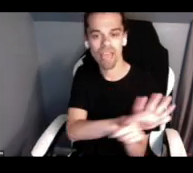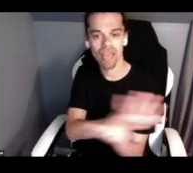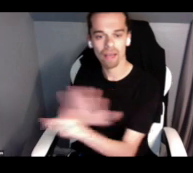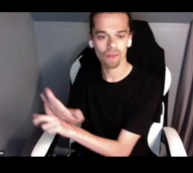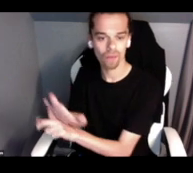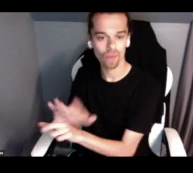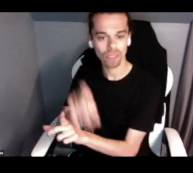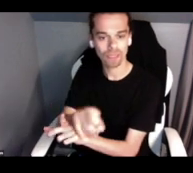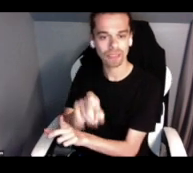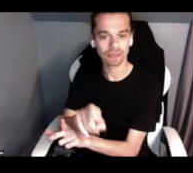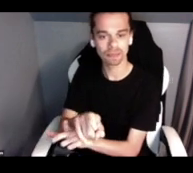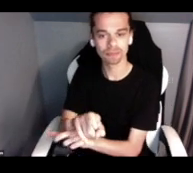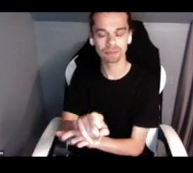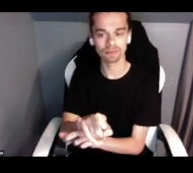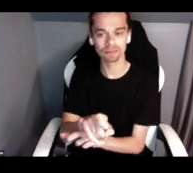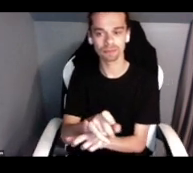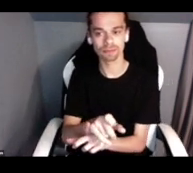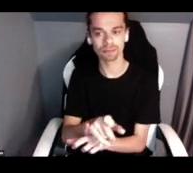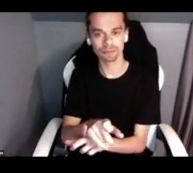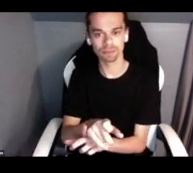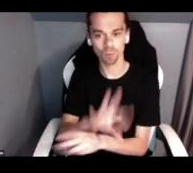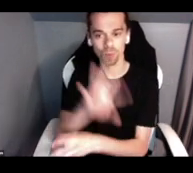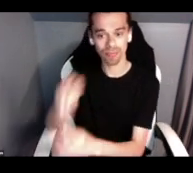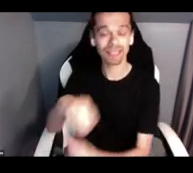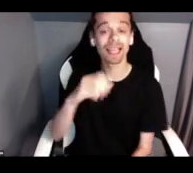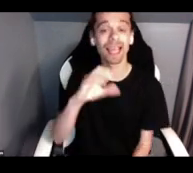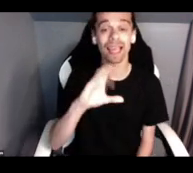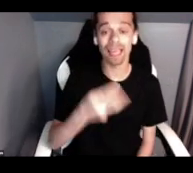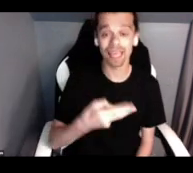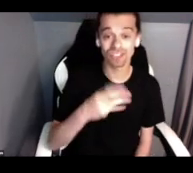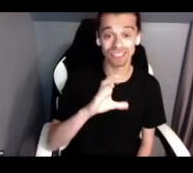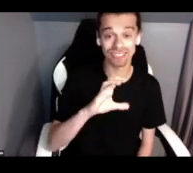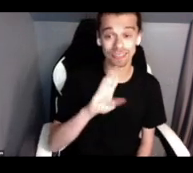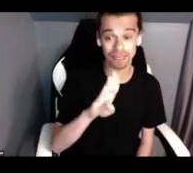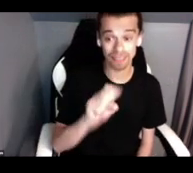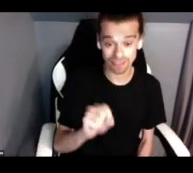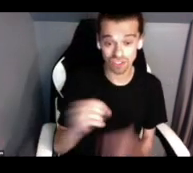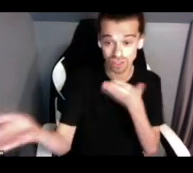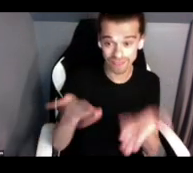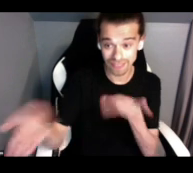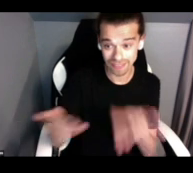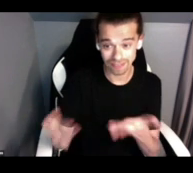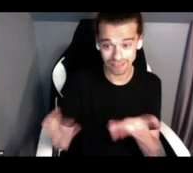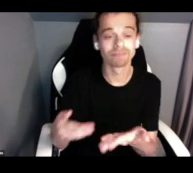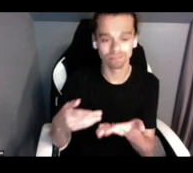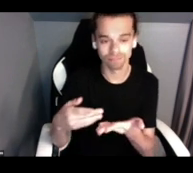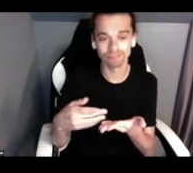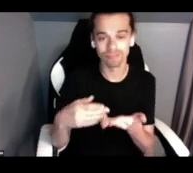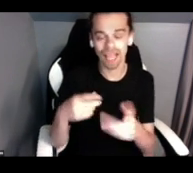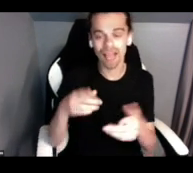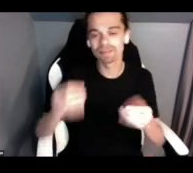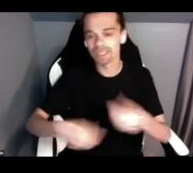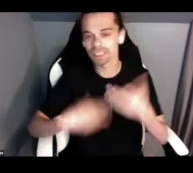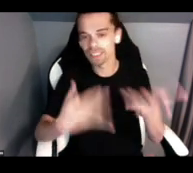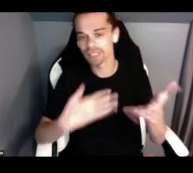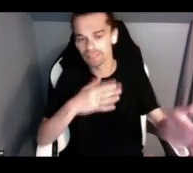Within the HCBS service and delivery system, disabled people of color with